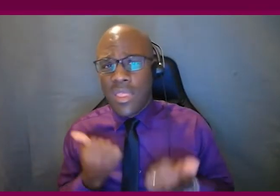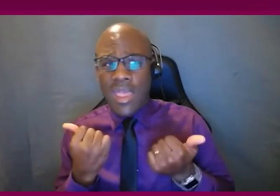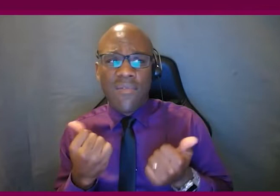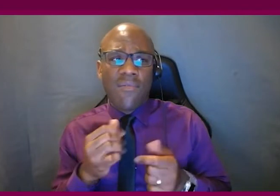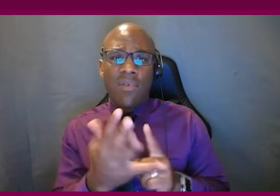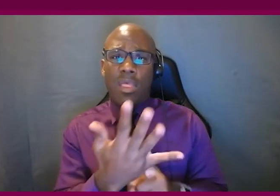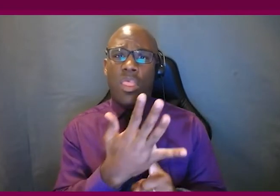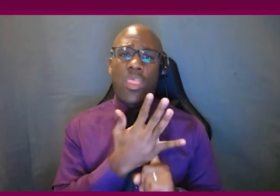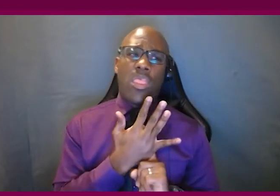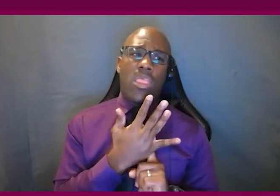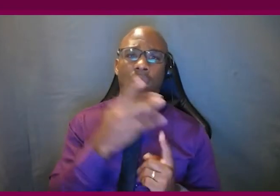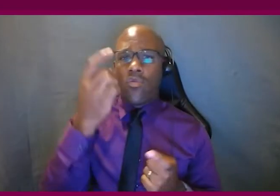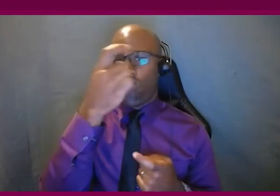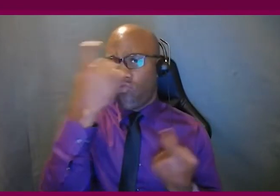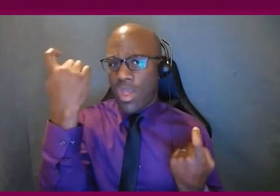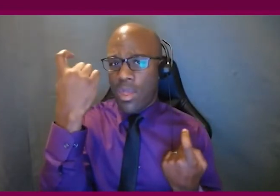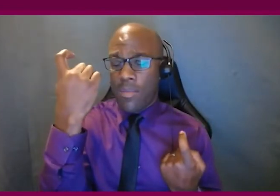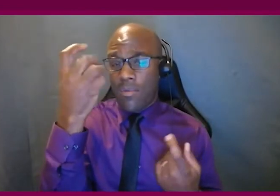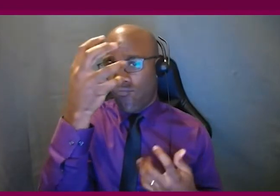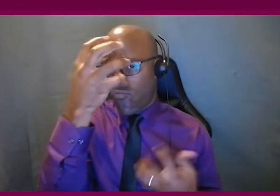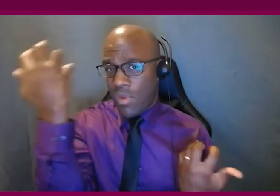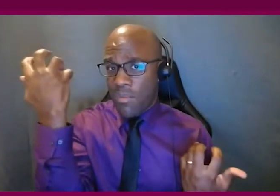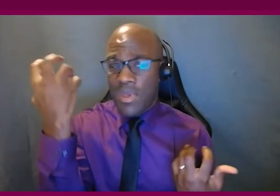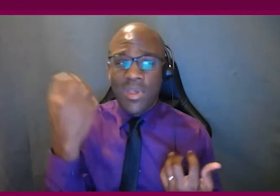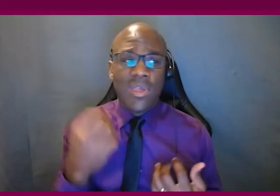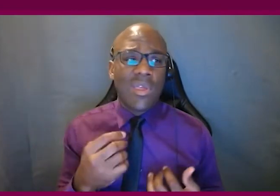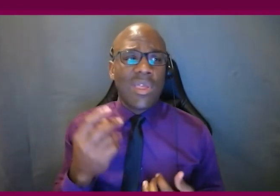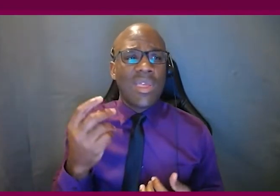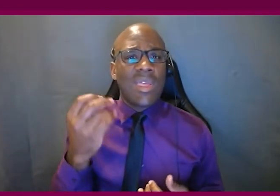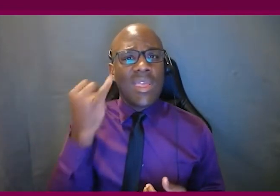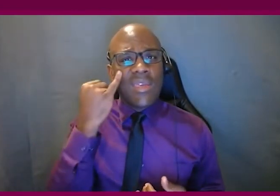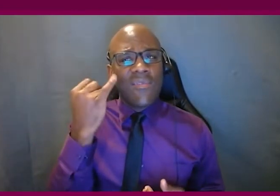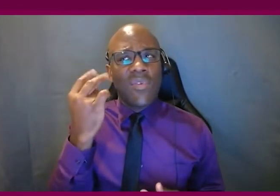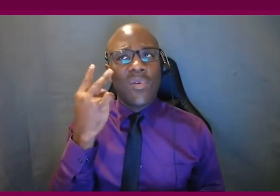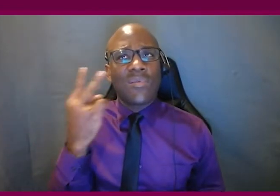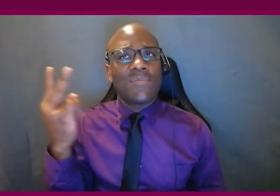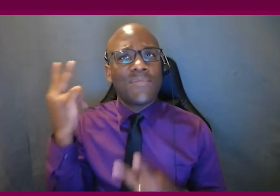that humanity has gone through, even just think about the pandemic, what kind of art